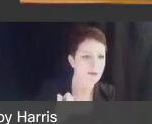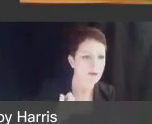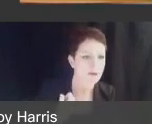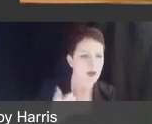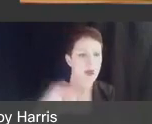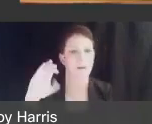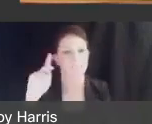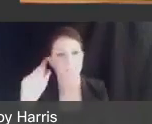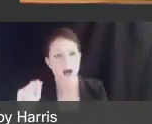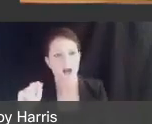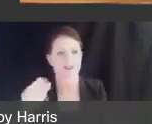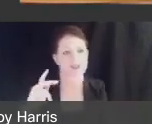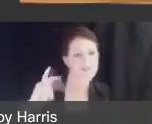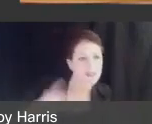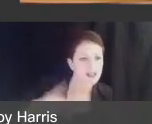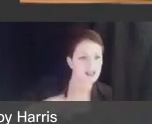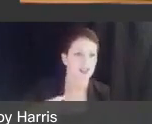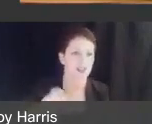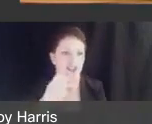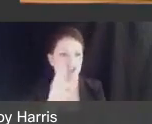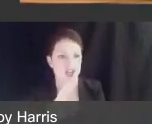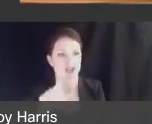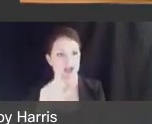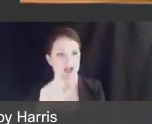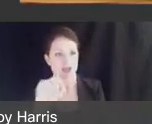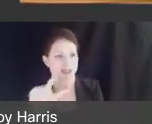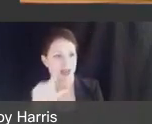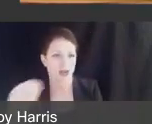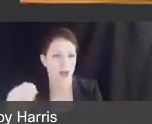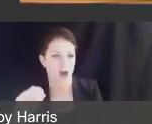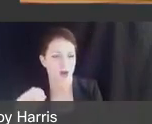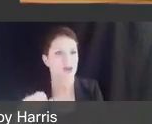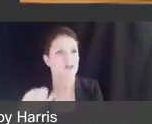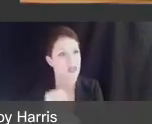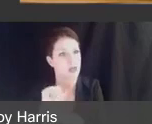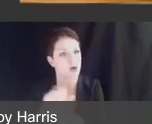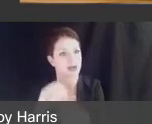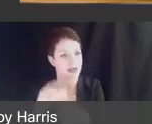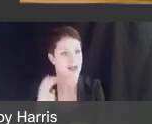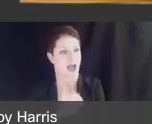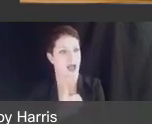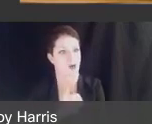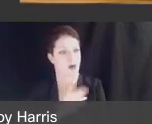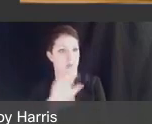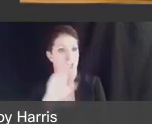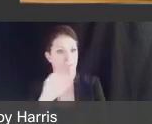or Philly or Chester or Delco. You know, if they work in a Montco hospital, that hospital wants to get all